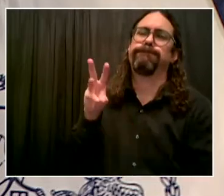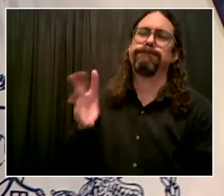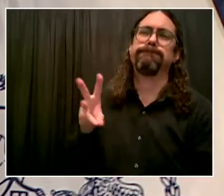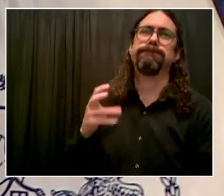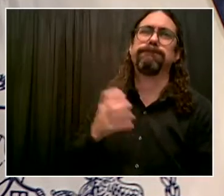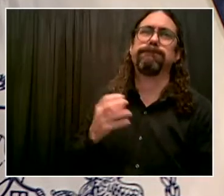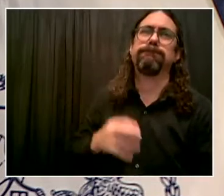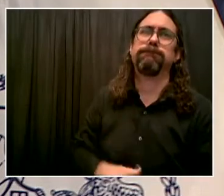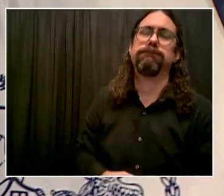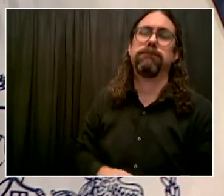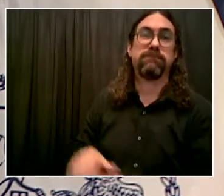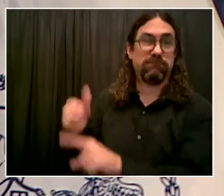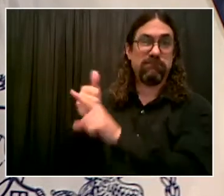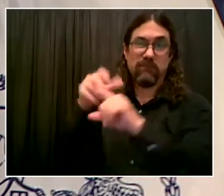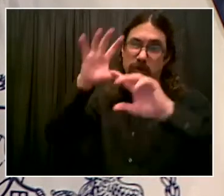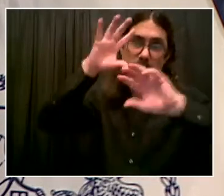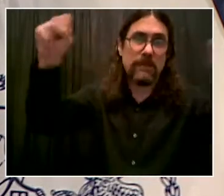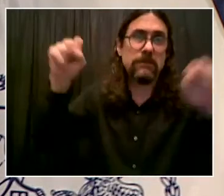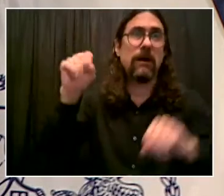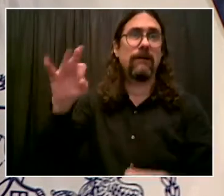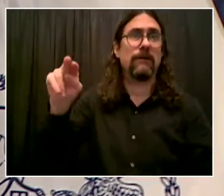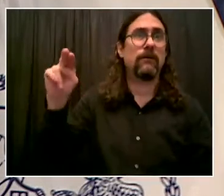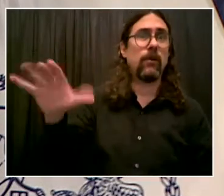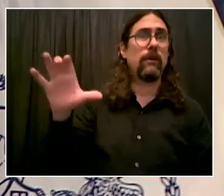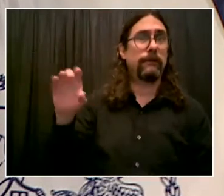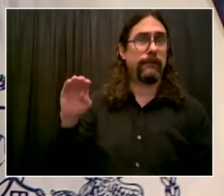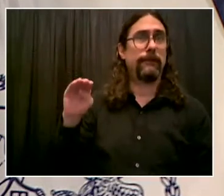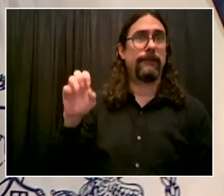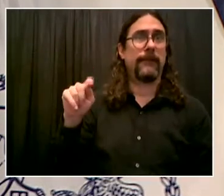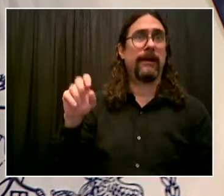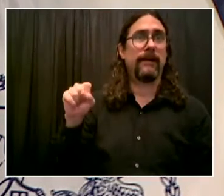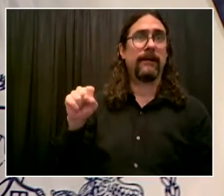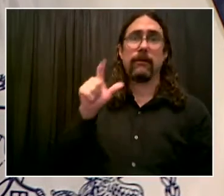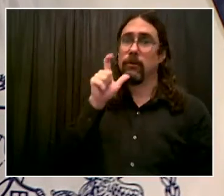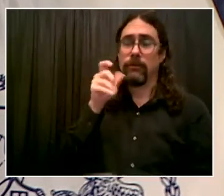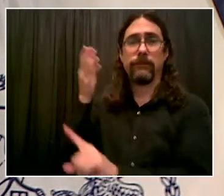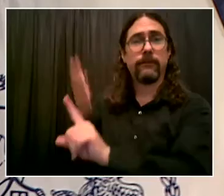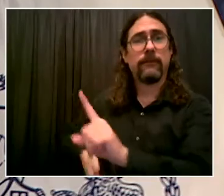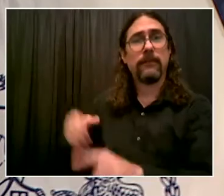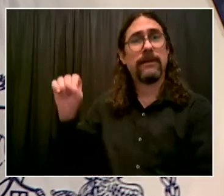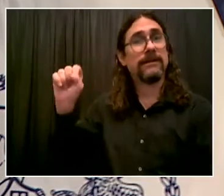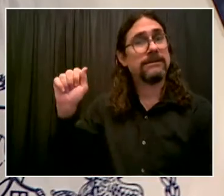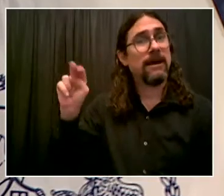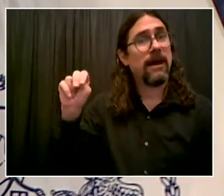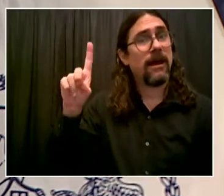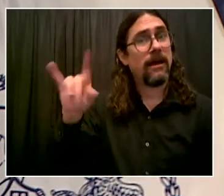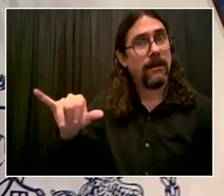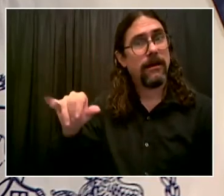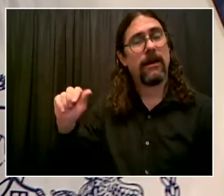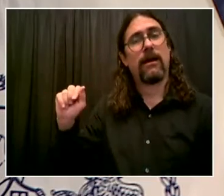IMPACT ON THE GAME OF BASEBALL AND HAS BEEN ONE OF THE GREAT MINDS AMONGST THE EXECUTIVES OF BASEBALL. I'M REALL Y, REALLY APPRECIATIVE OF